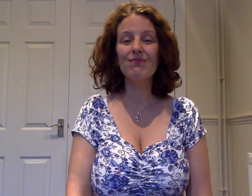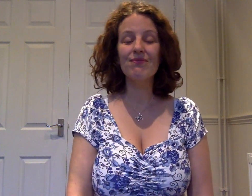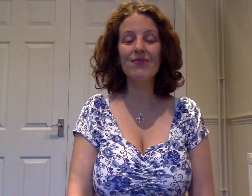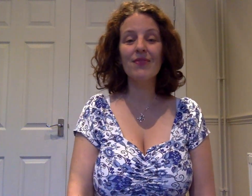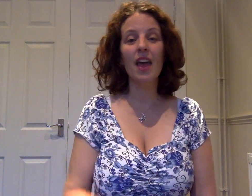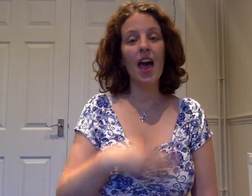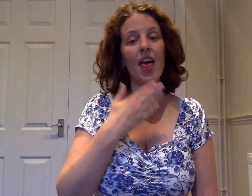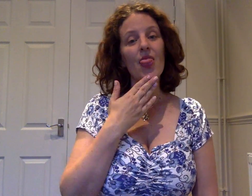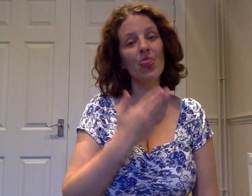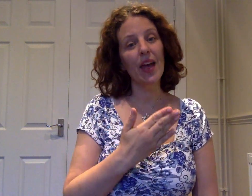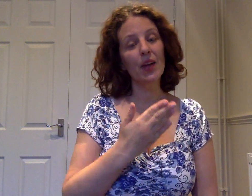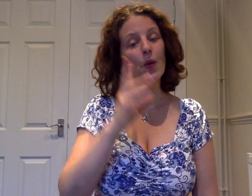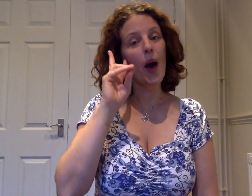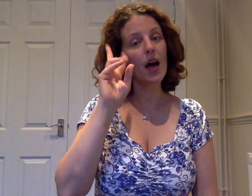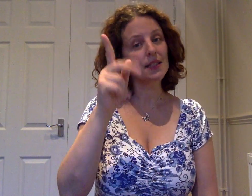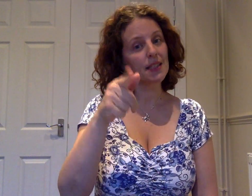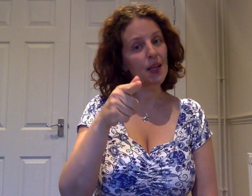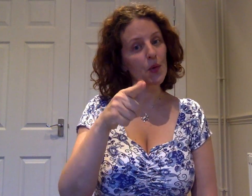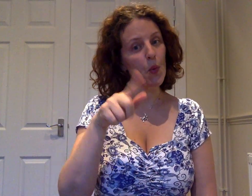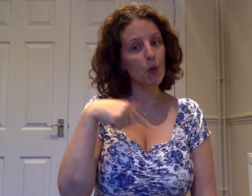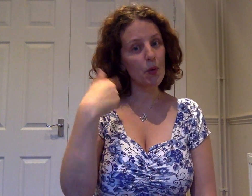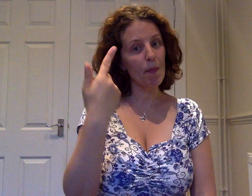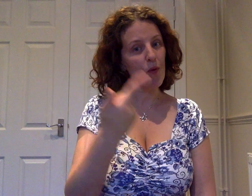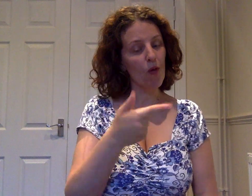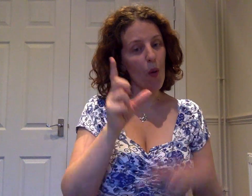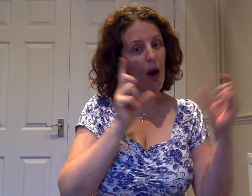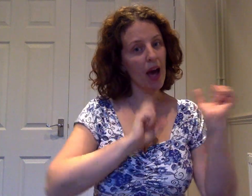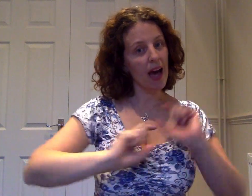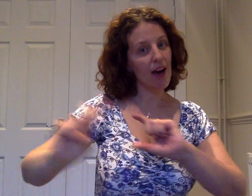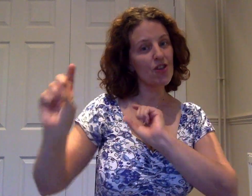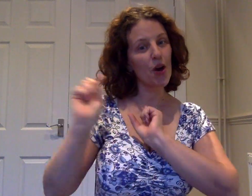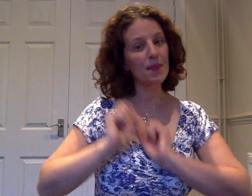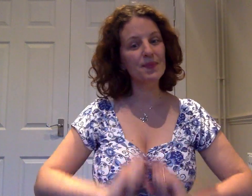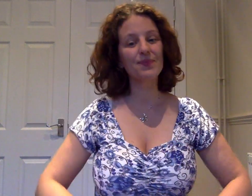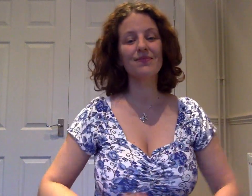Thank you watching, see you tomorrow and carry on.